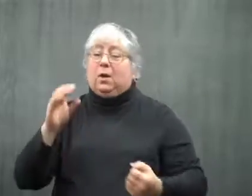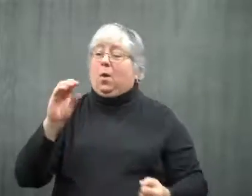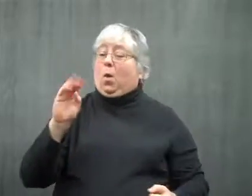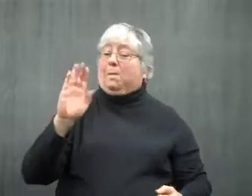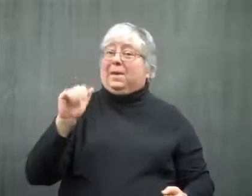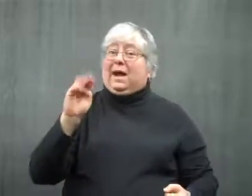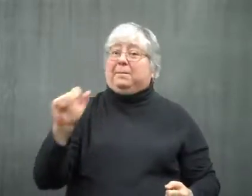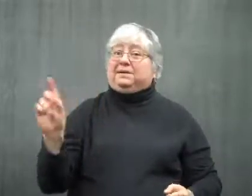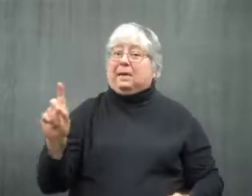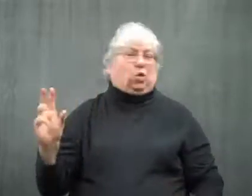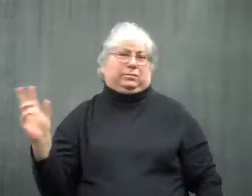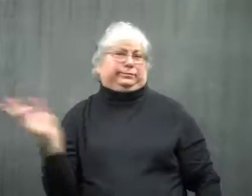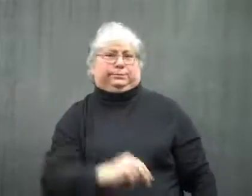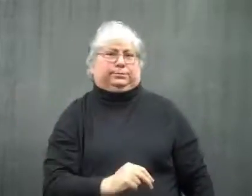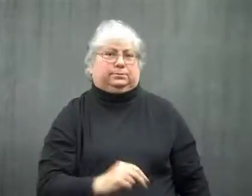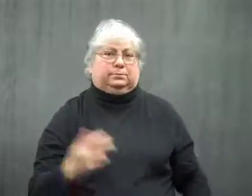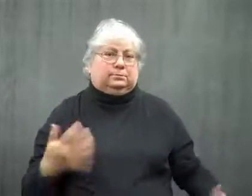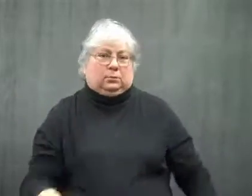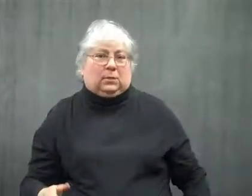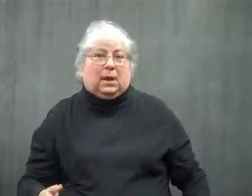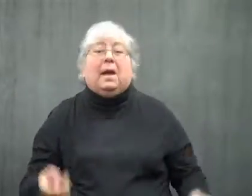Obama, as a Democrat, said no.